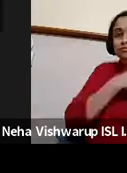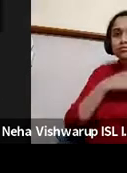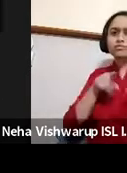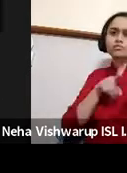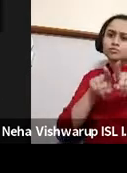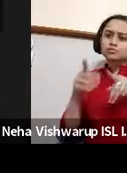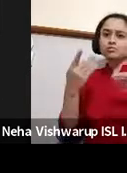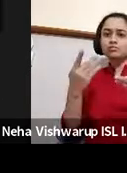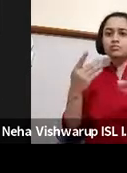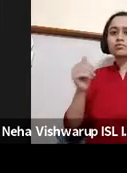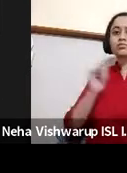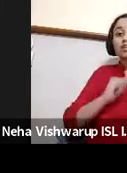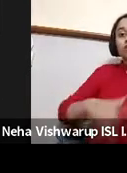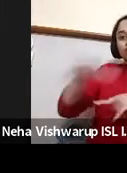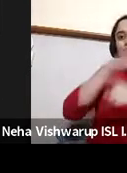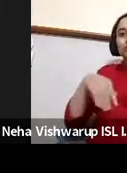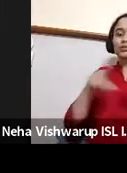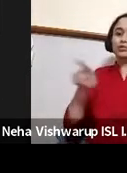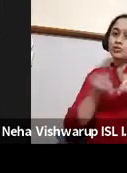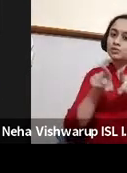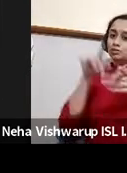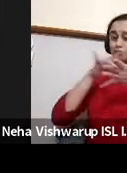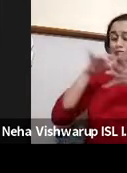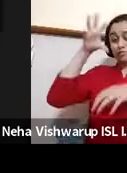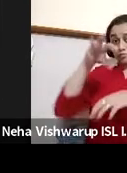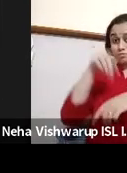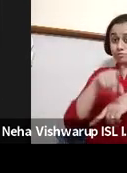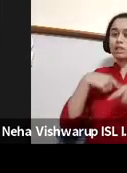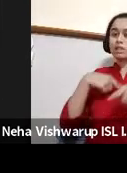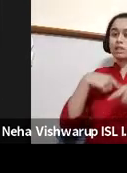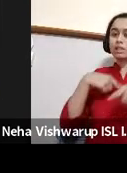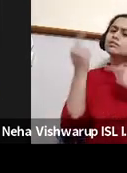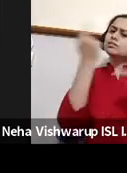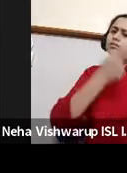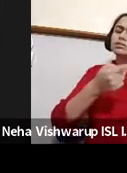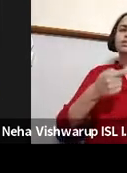as Studio Suhag which may have emerged from similar interpersonal and commercial exchanges